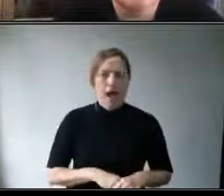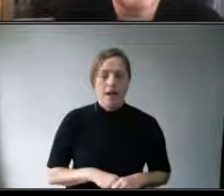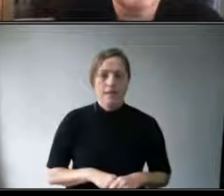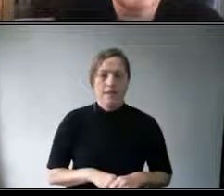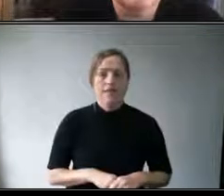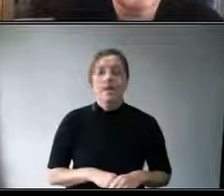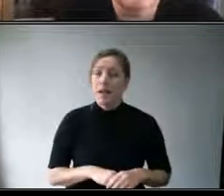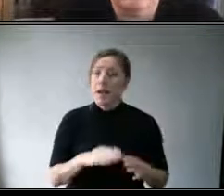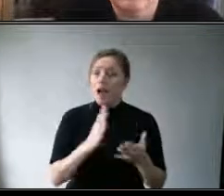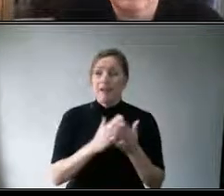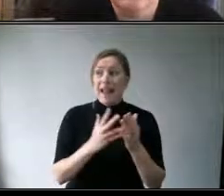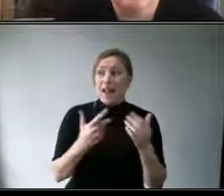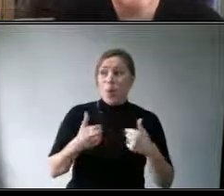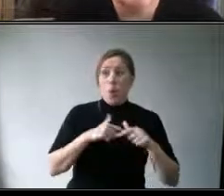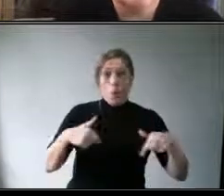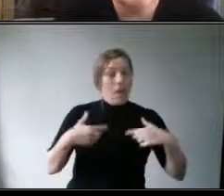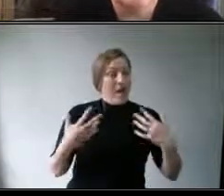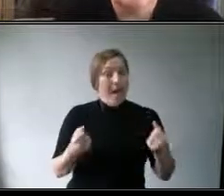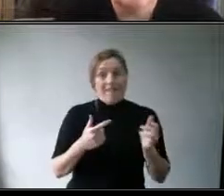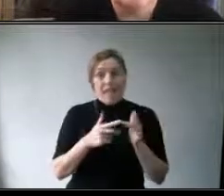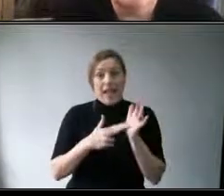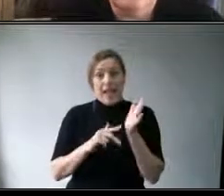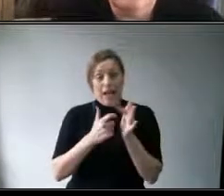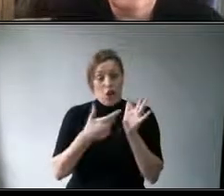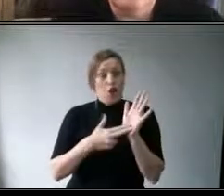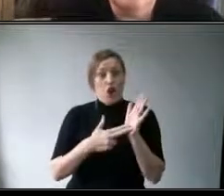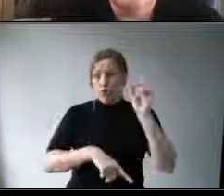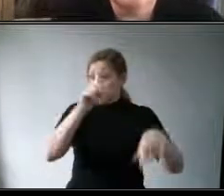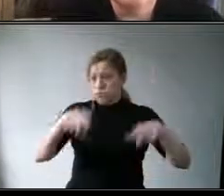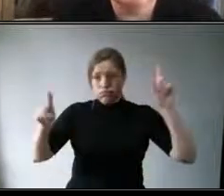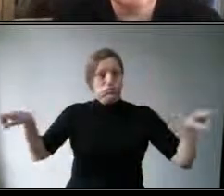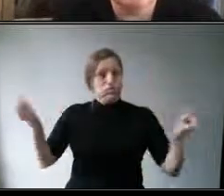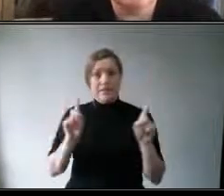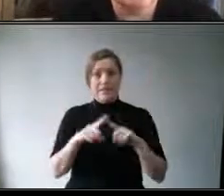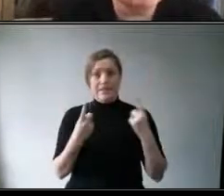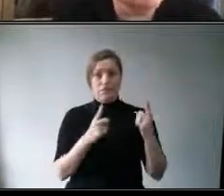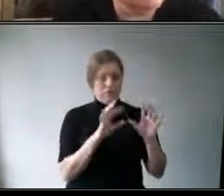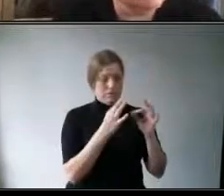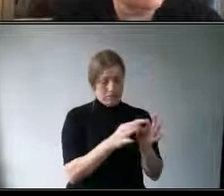different areas but it's got to be real um so the the job that they come into has to be meaningful